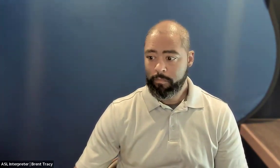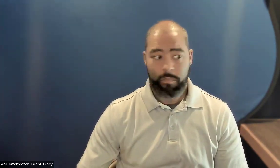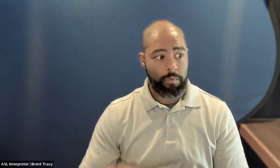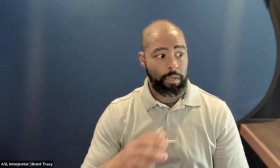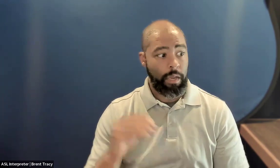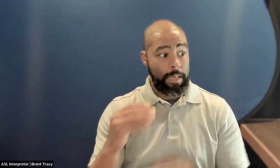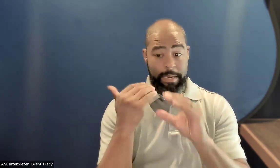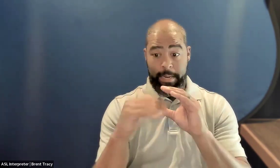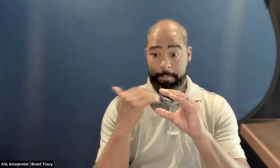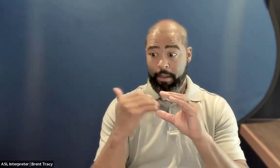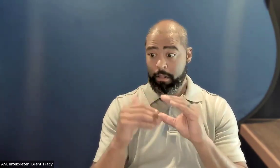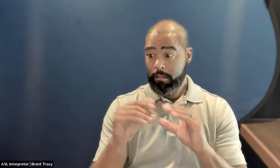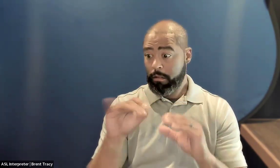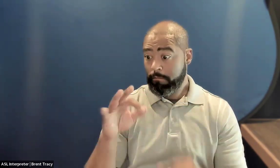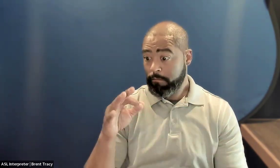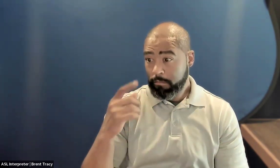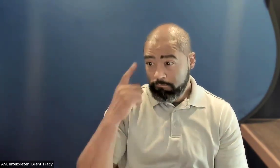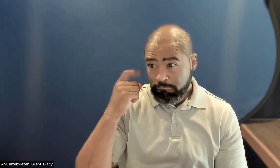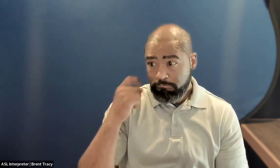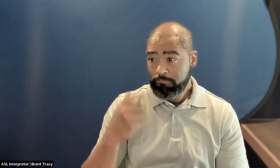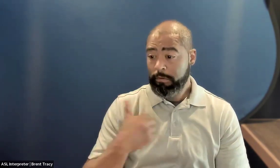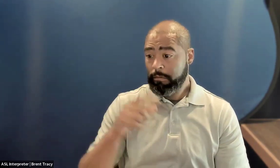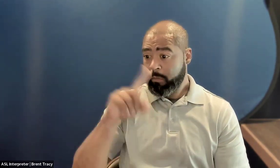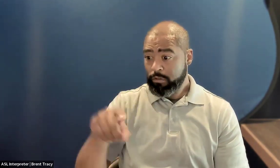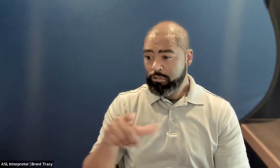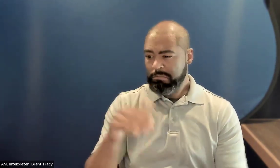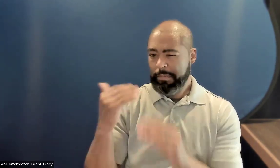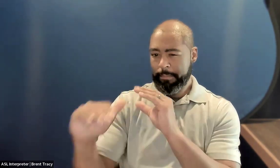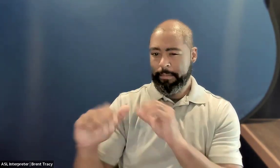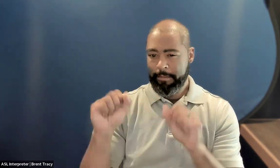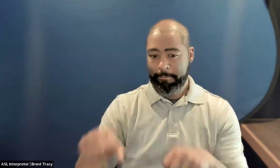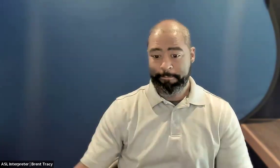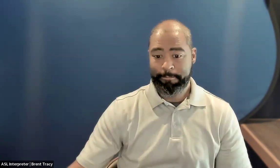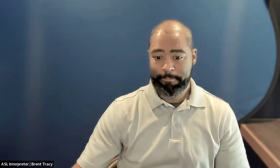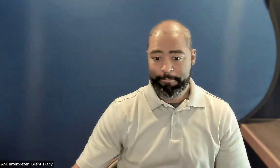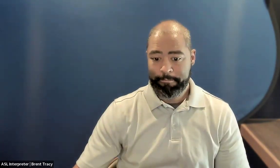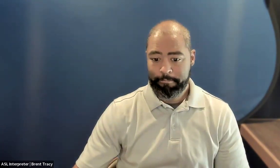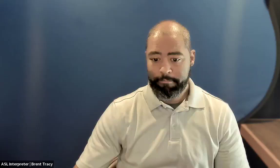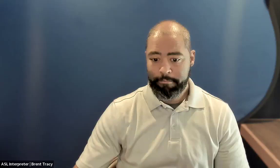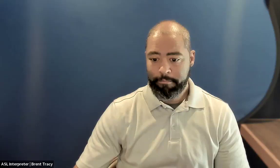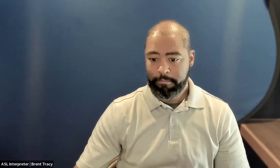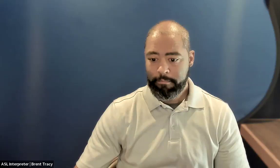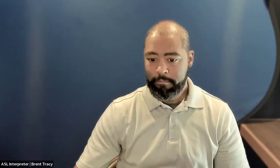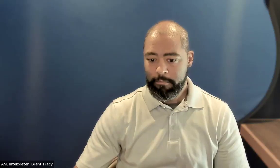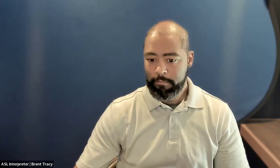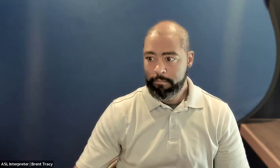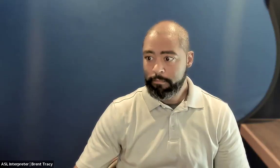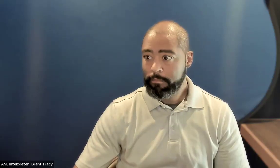So thank. Thanks so much, Caitlin for for presenting today. Really appreciate the partnership from the climate